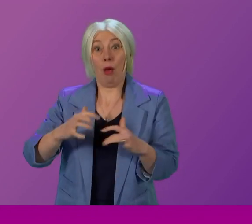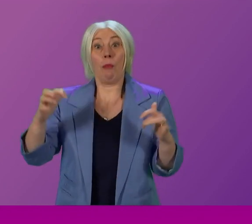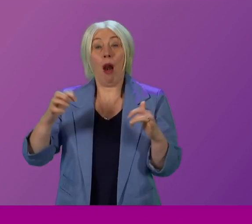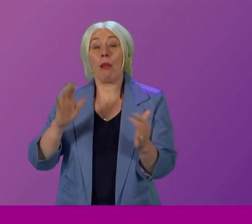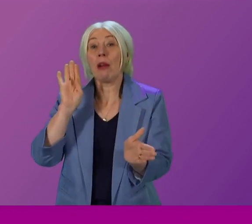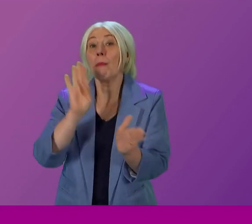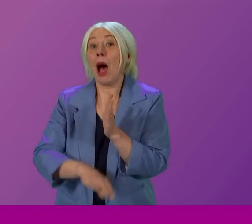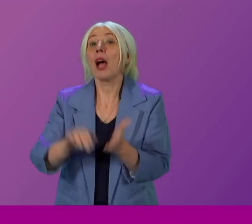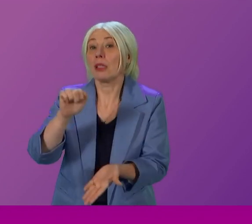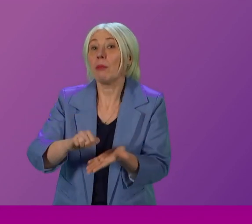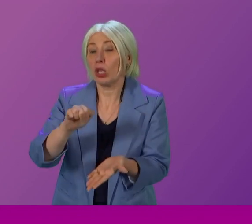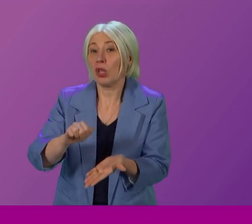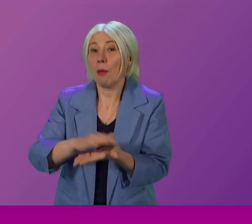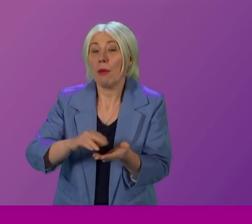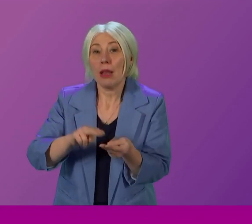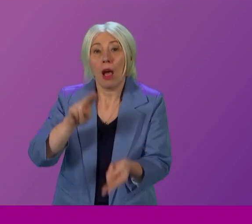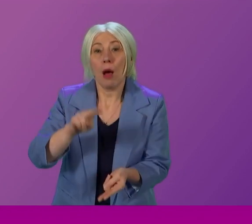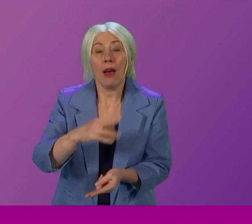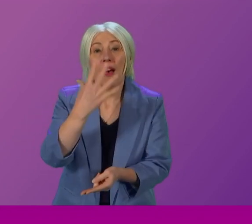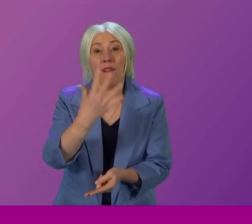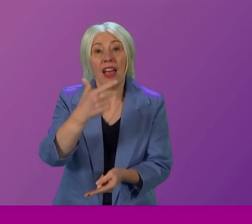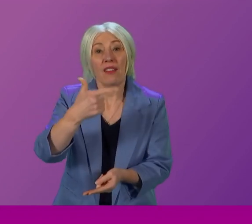year’s budget—will increase by £570 million.